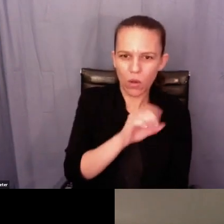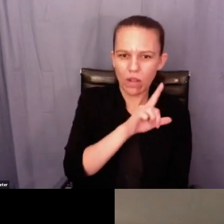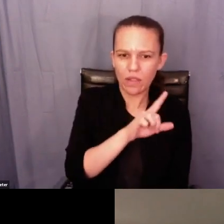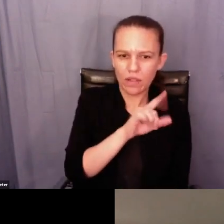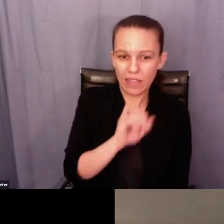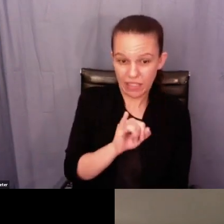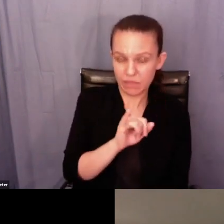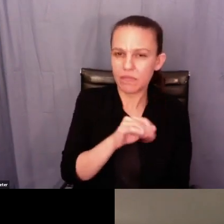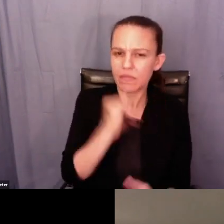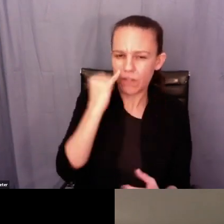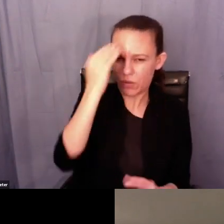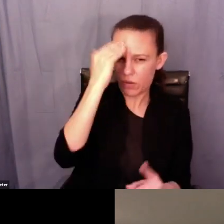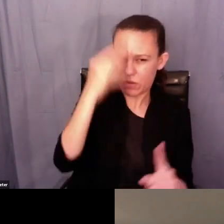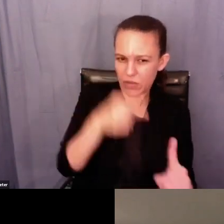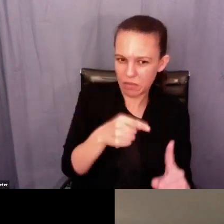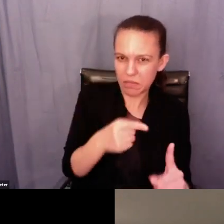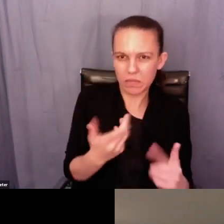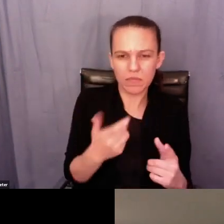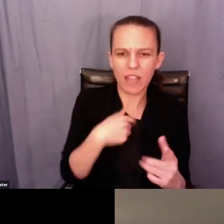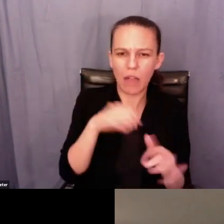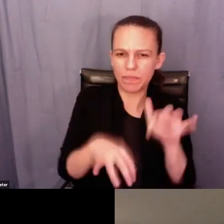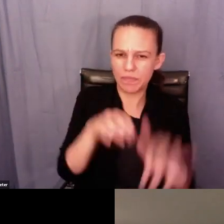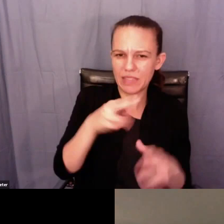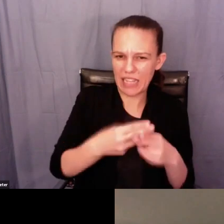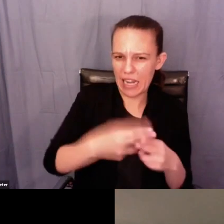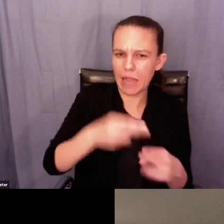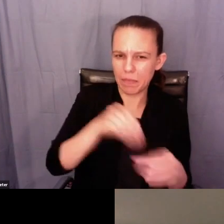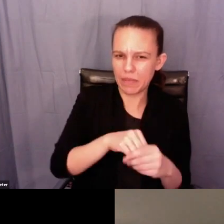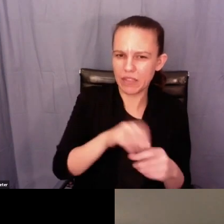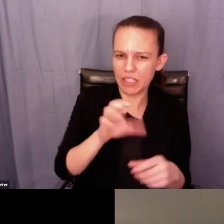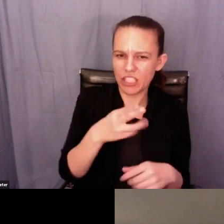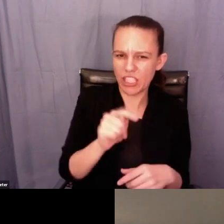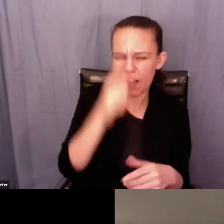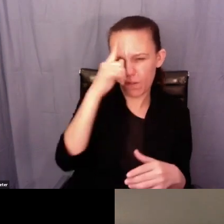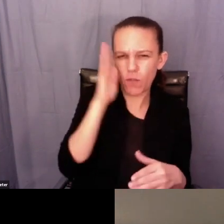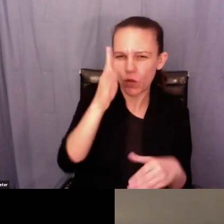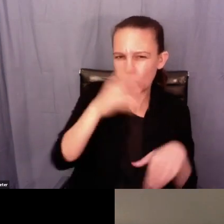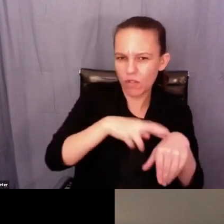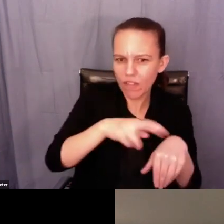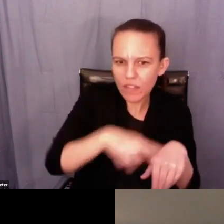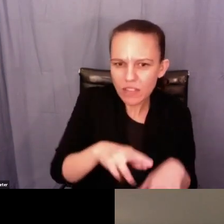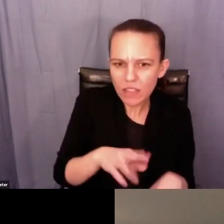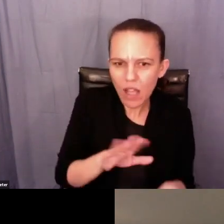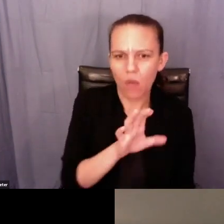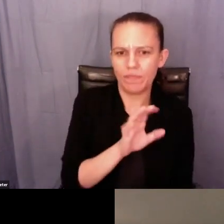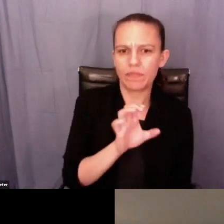i will copy down this name the chat also for future reference maybe you need it. Antoine Culioli.